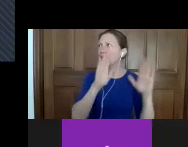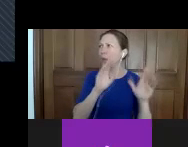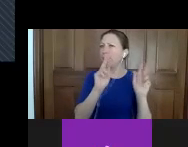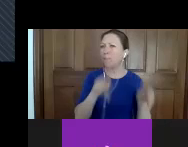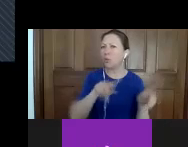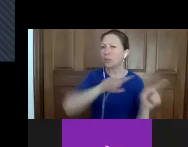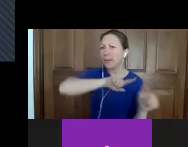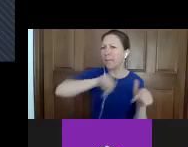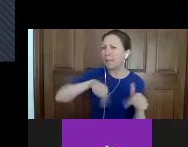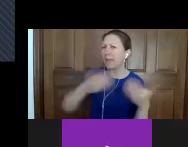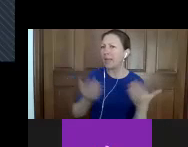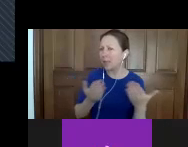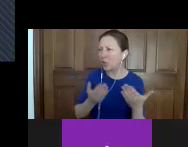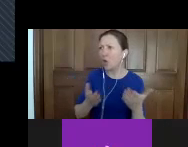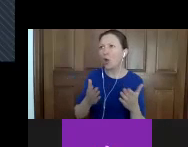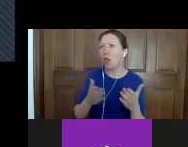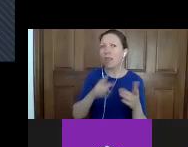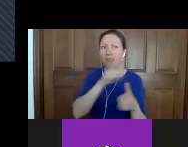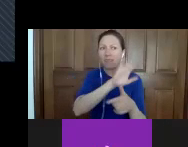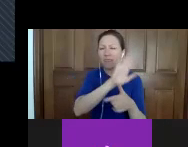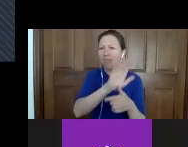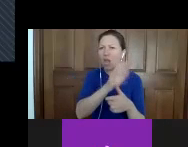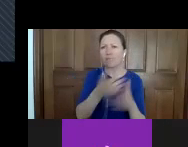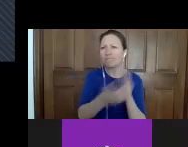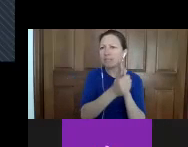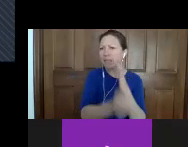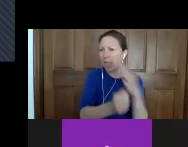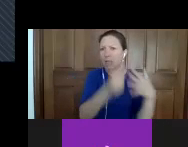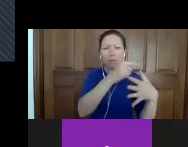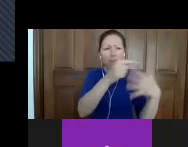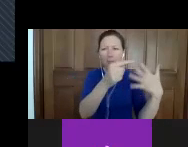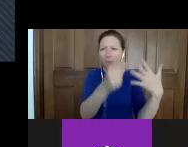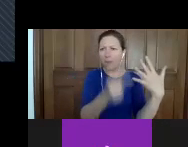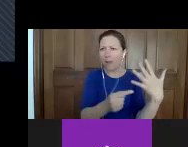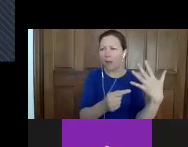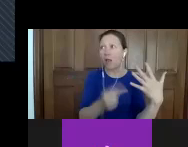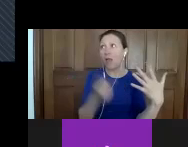disclosed that they need this accommodation, this is how they're going to use this. Hiring